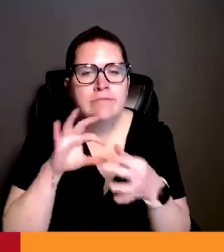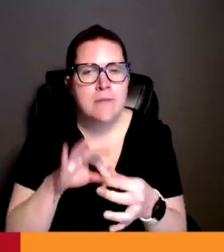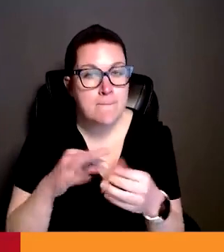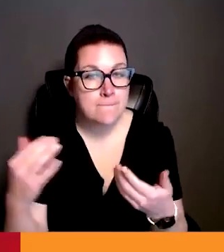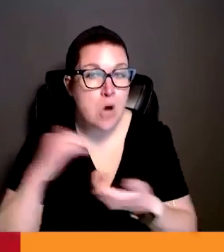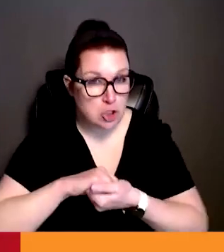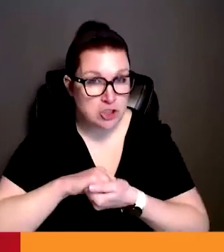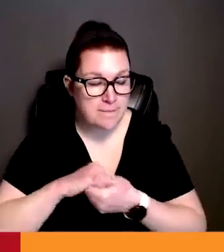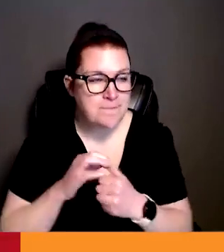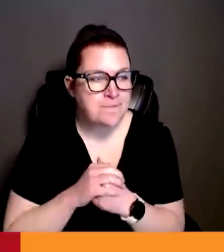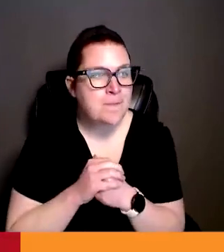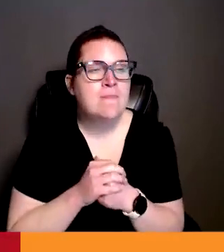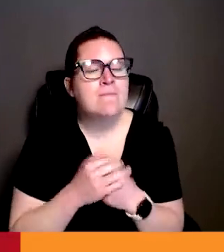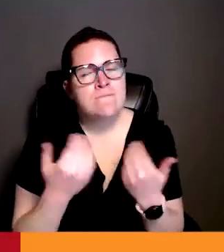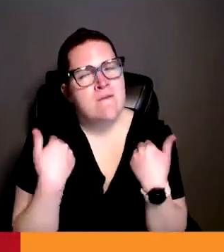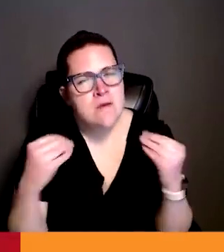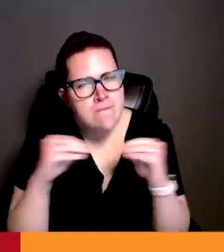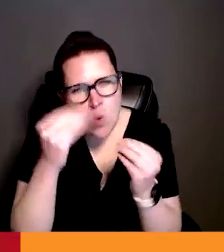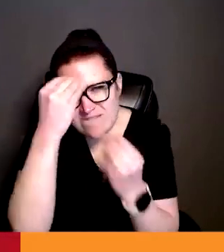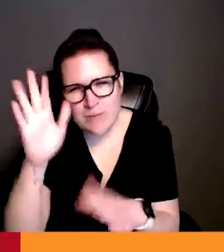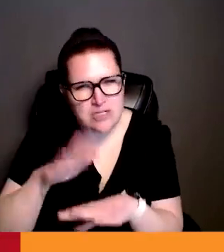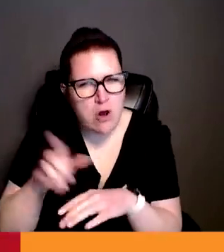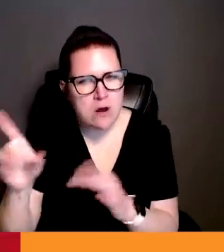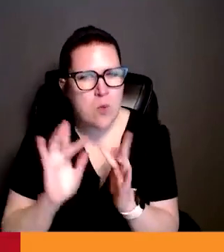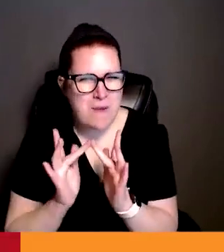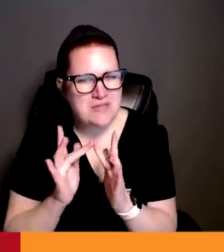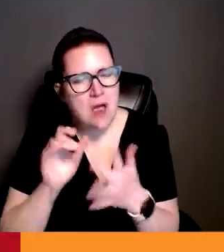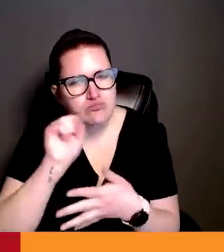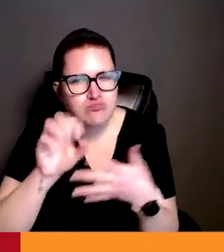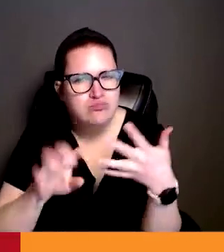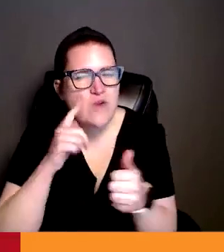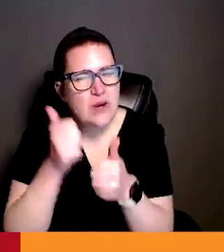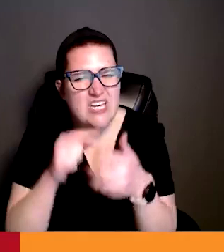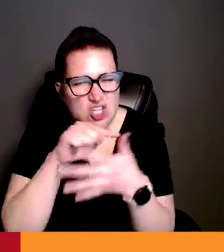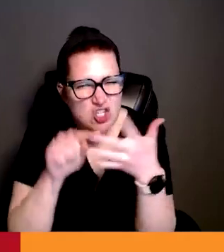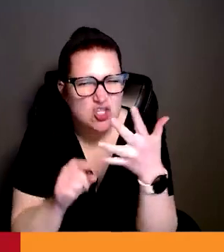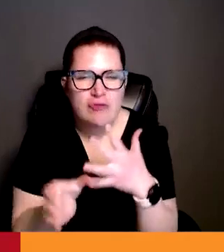There are details again on the website provided for each of these criteria areas.